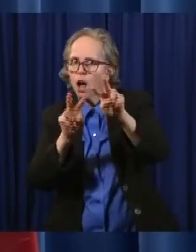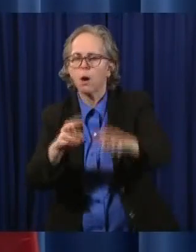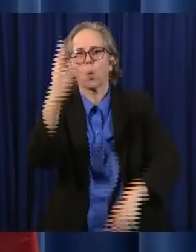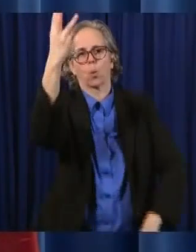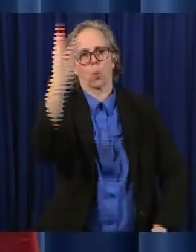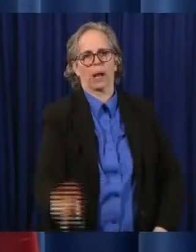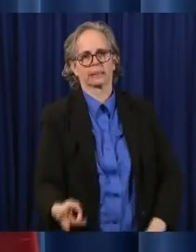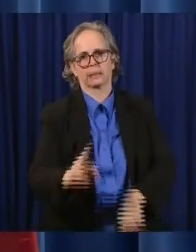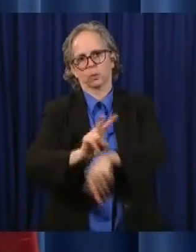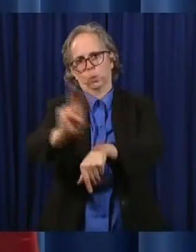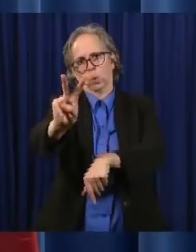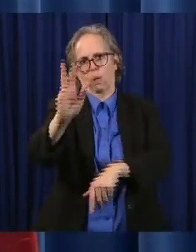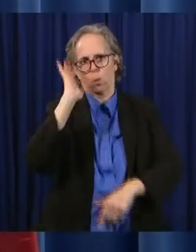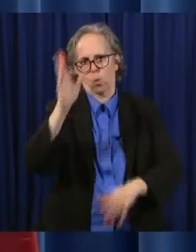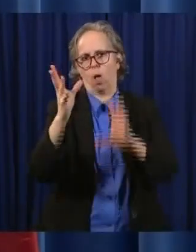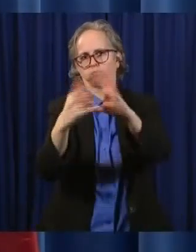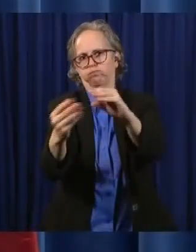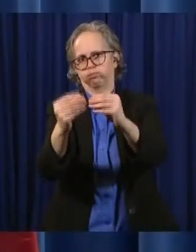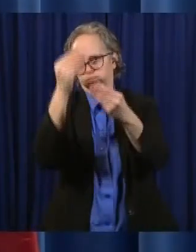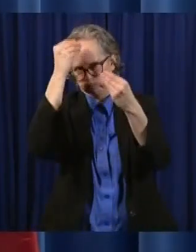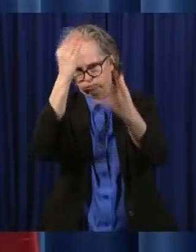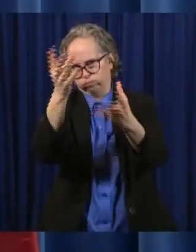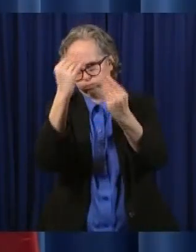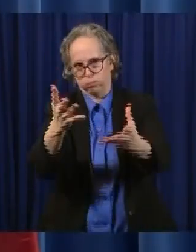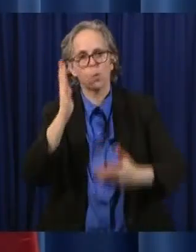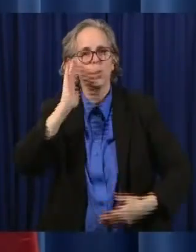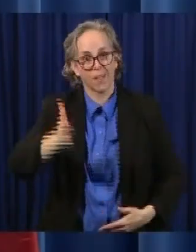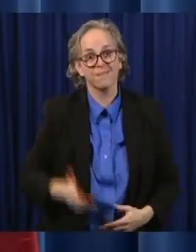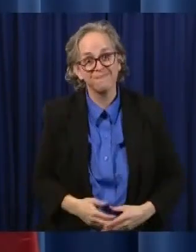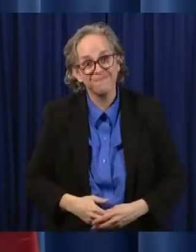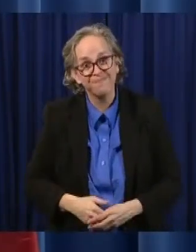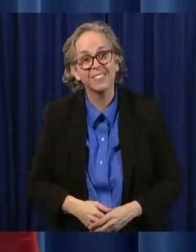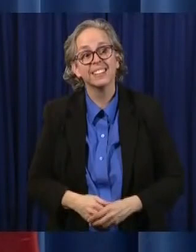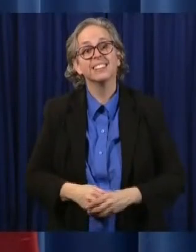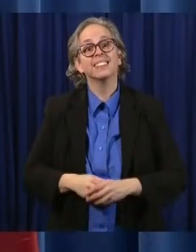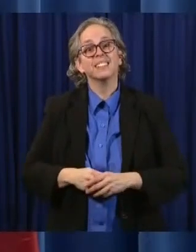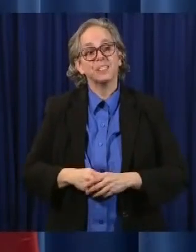NUMBER OF RESIDENTS WHO HAVE COVID-19. THIS WILL BE REPORTED EVERY WEDNESDAY. IT WILL BE UPDATED EVERY WEDNESDAY.